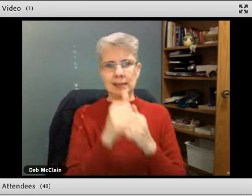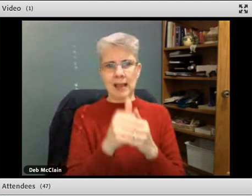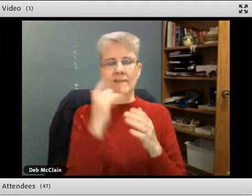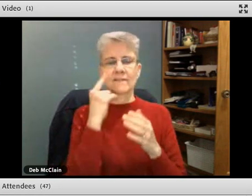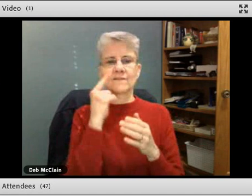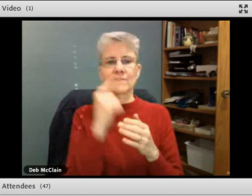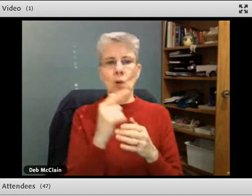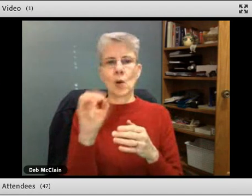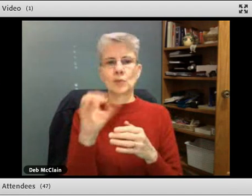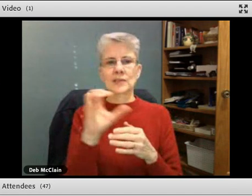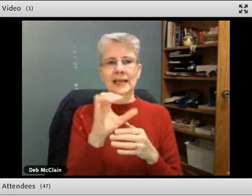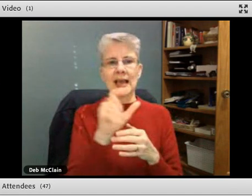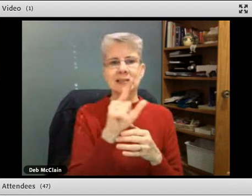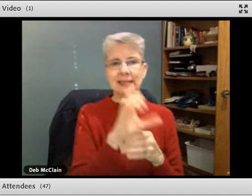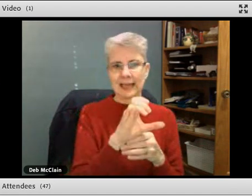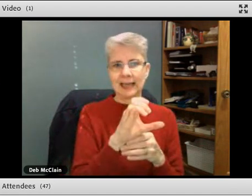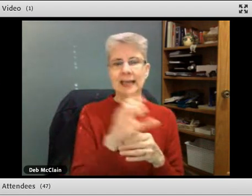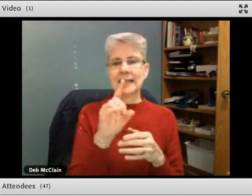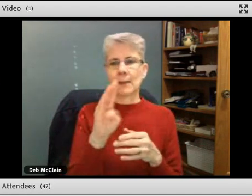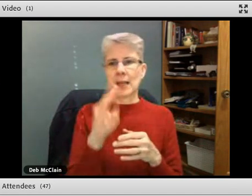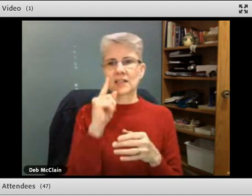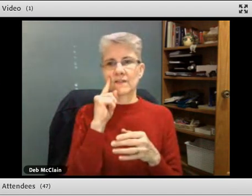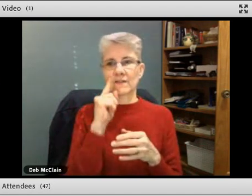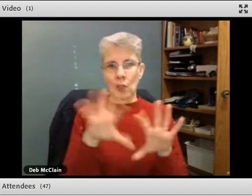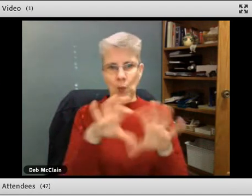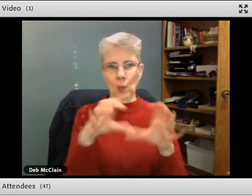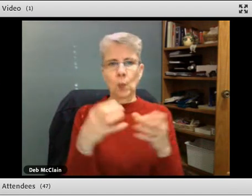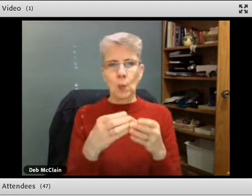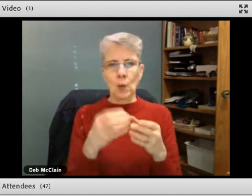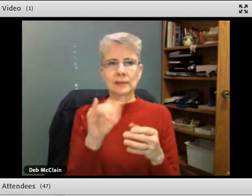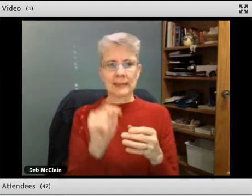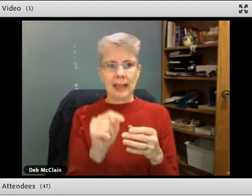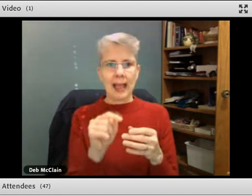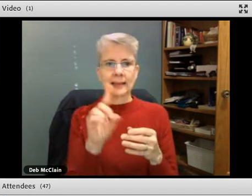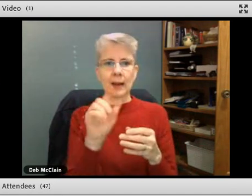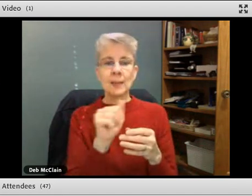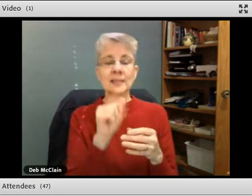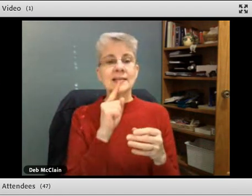This tells you how the MARC fields are used in WorldCat,